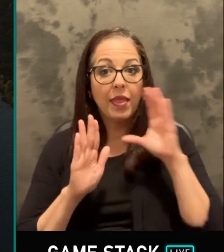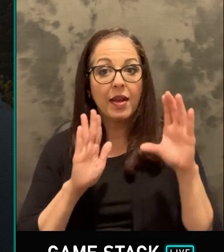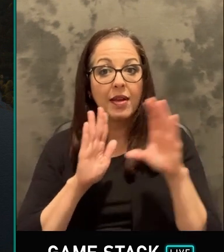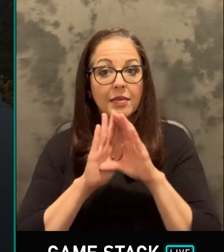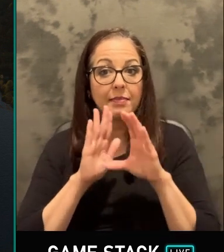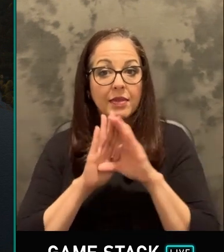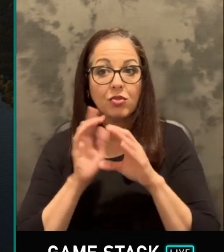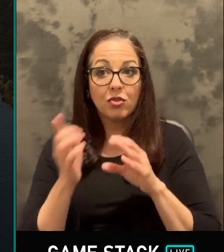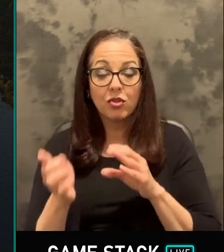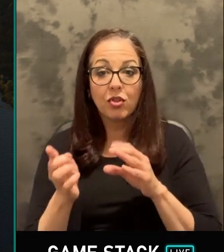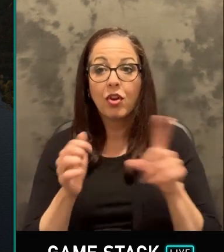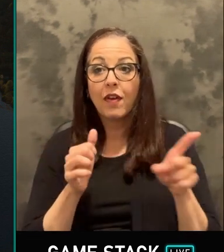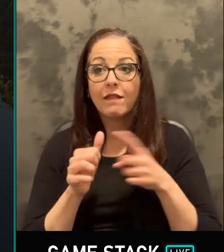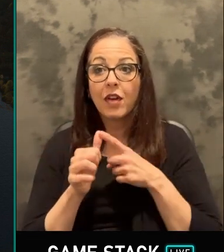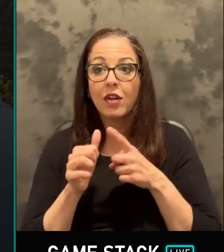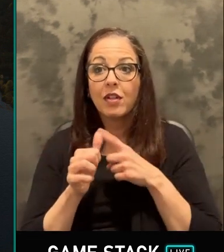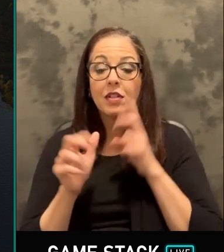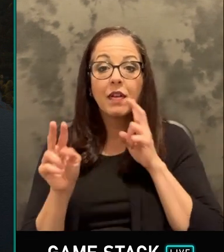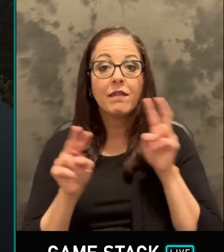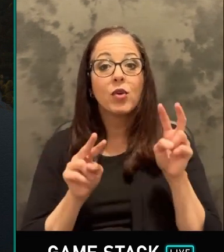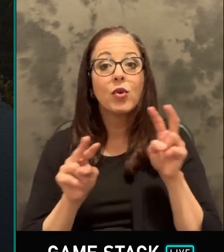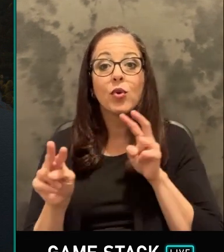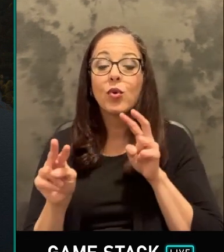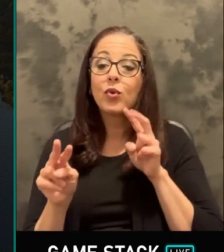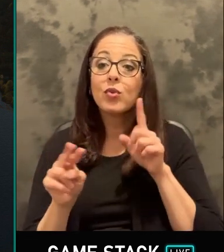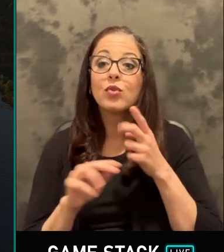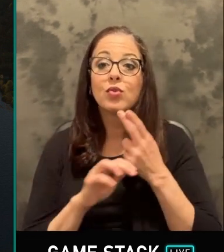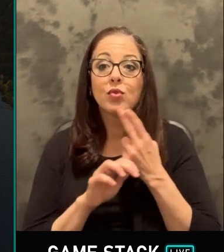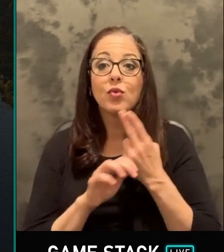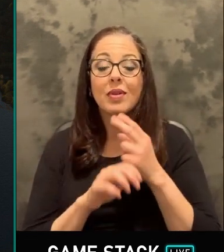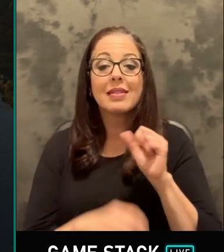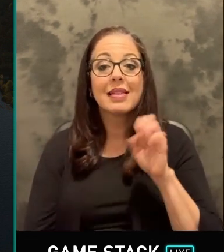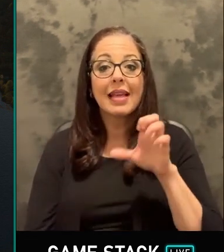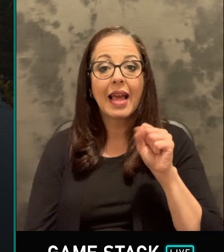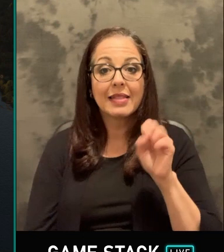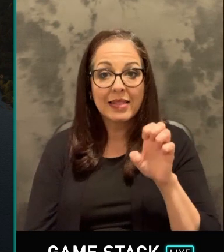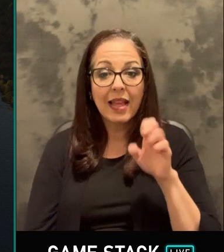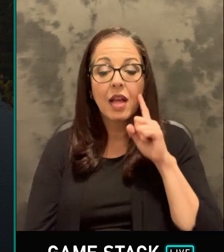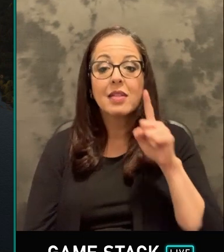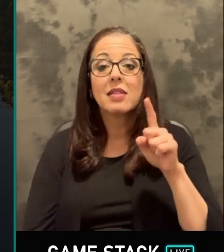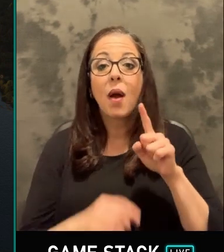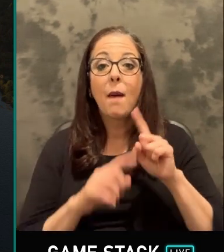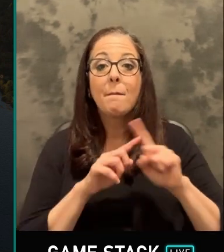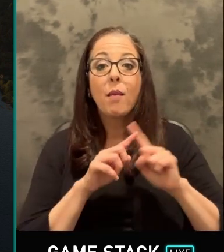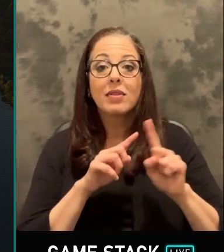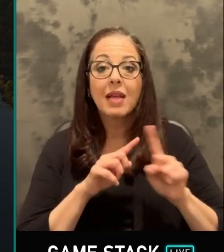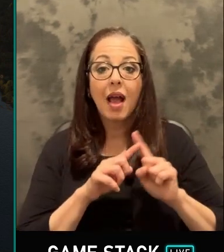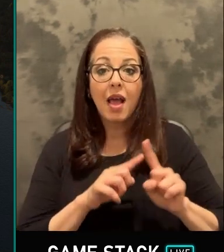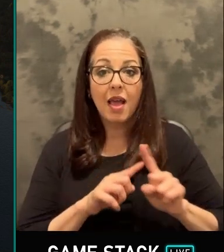This first use case is based on our multiplayer service. So, what was the goal here?